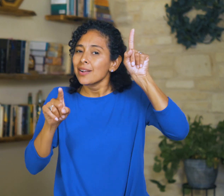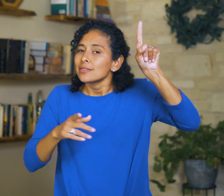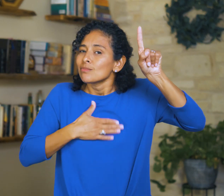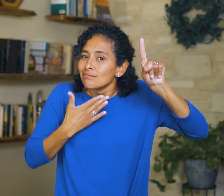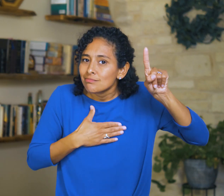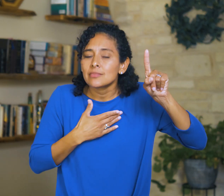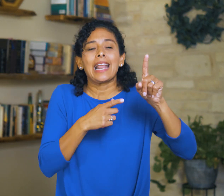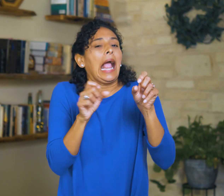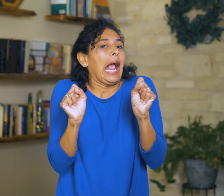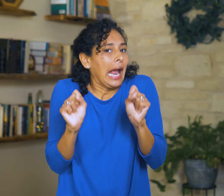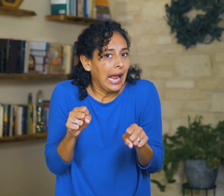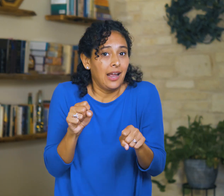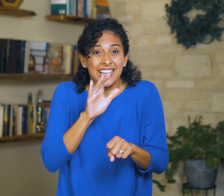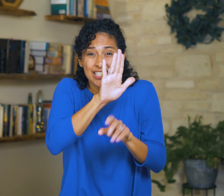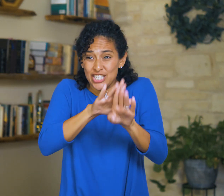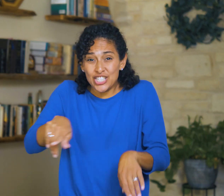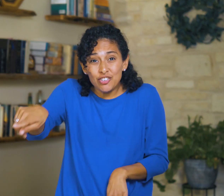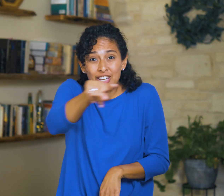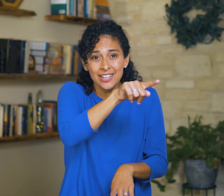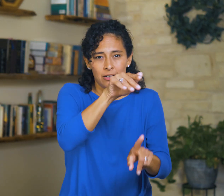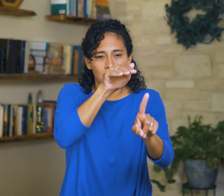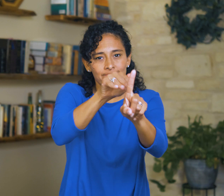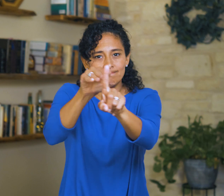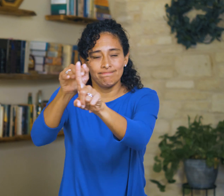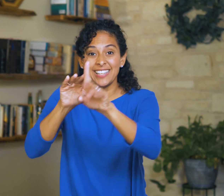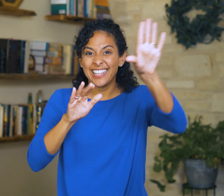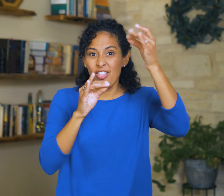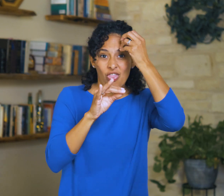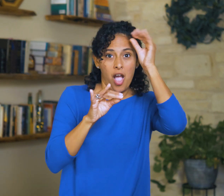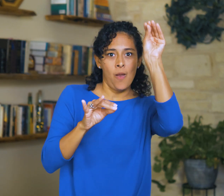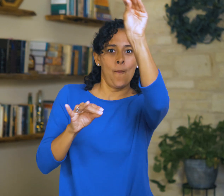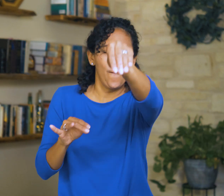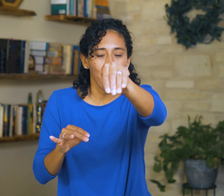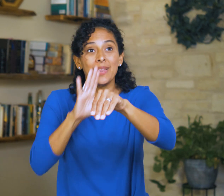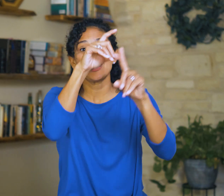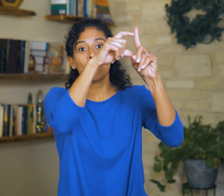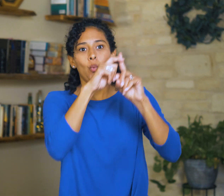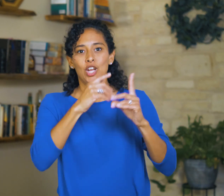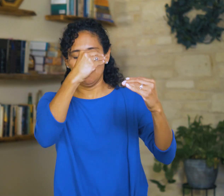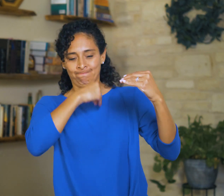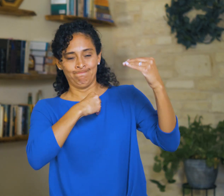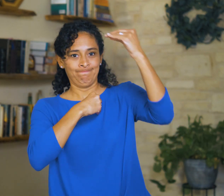He is willing and able to prompt His kids with His thoughts and His Word